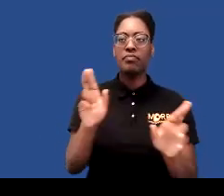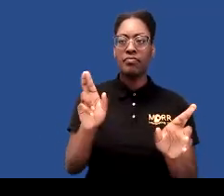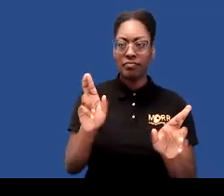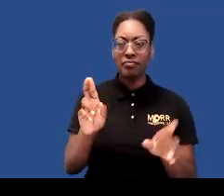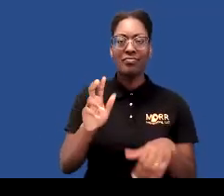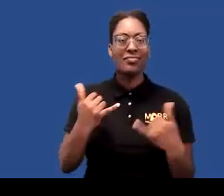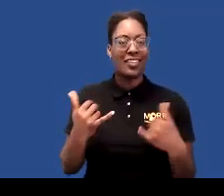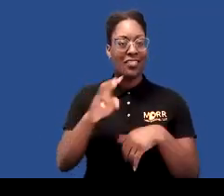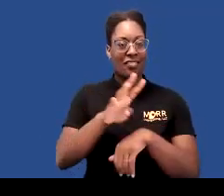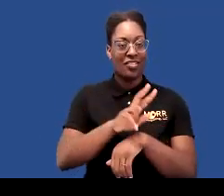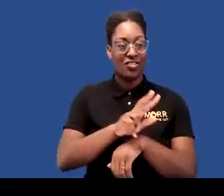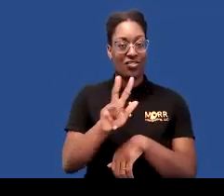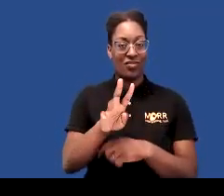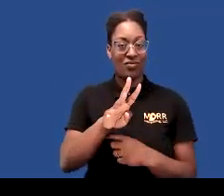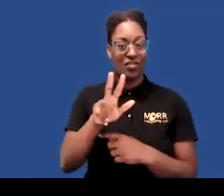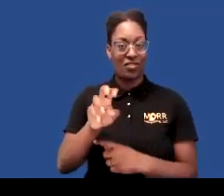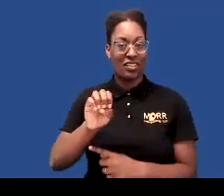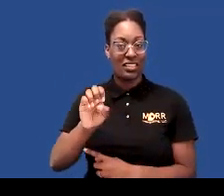Jenelle, just a reminder, I think you started the recording.